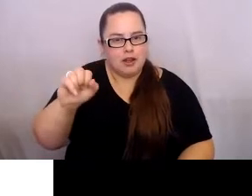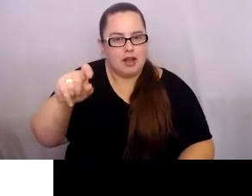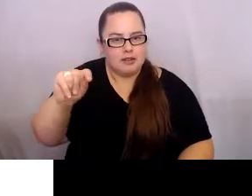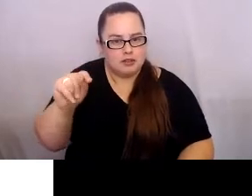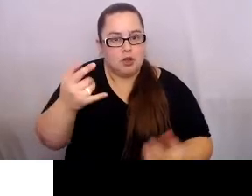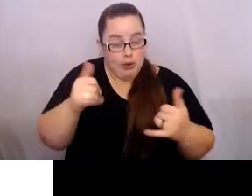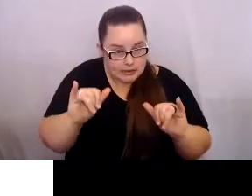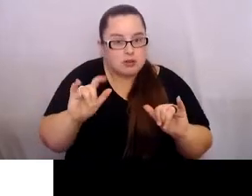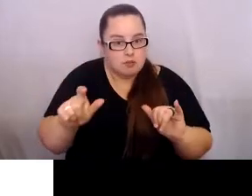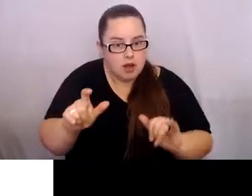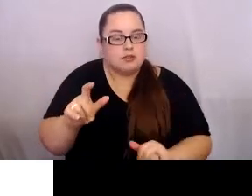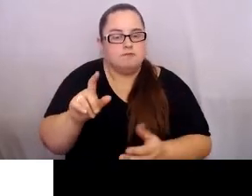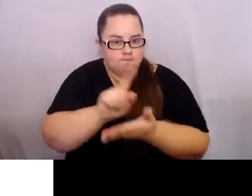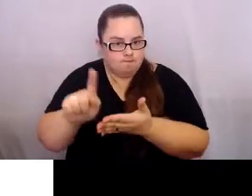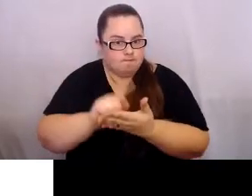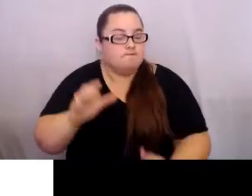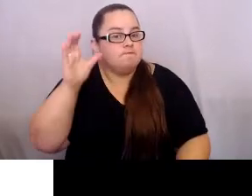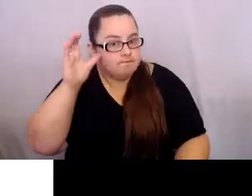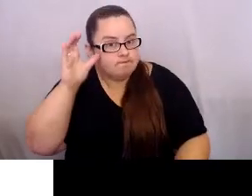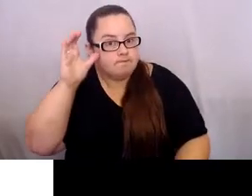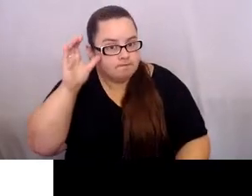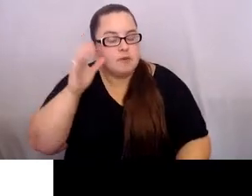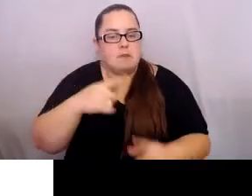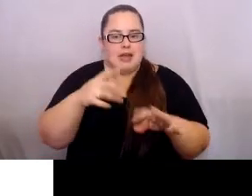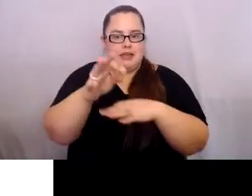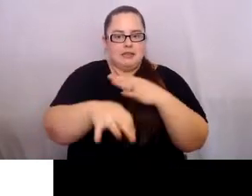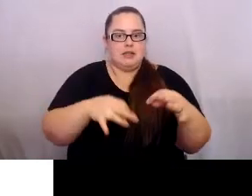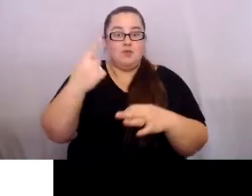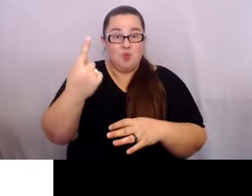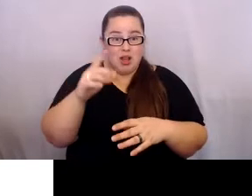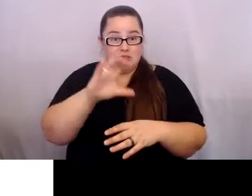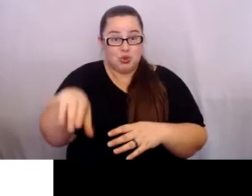And rather than sitting in one Zoom meeting. For three hours every Monday.